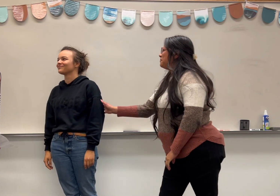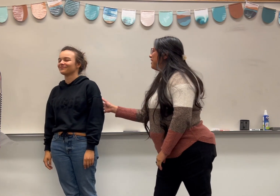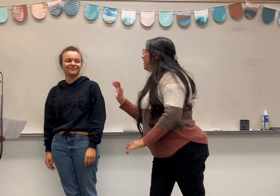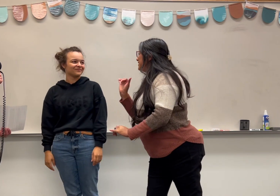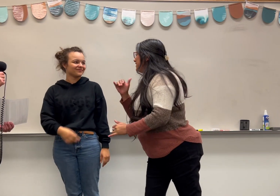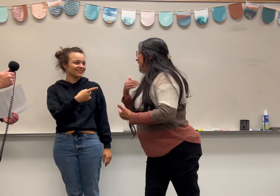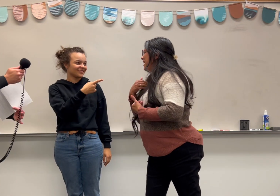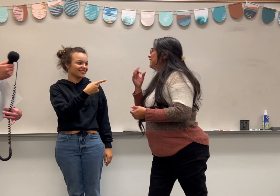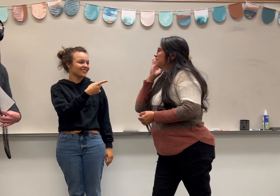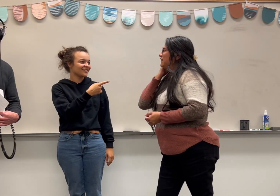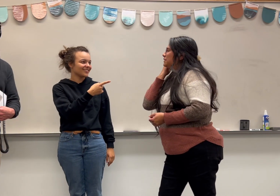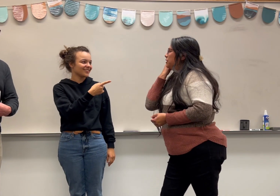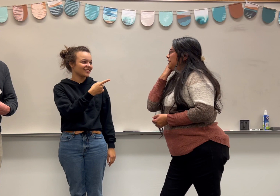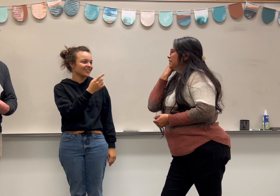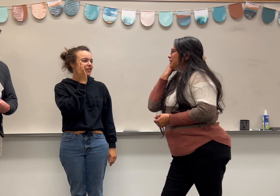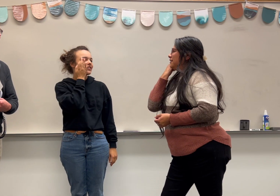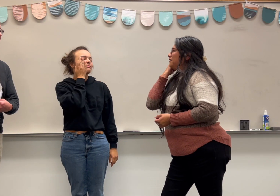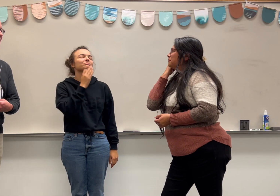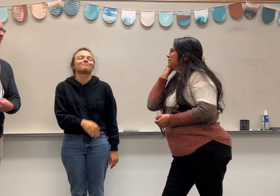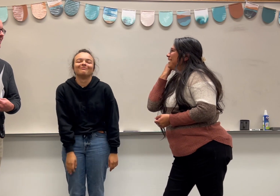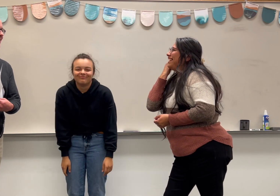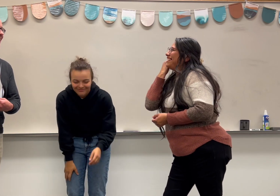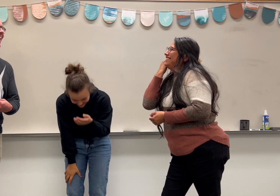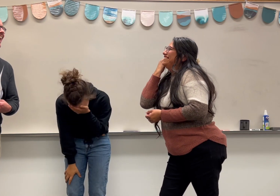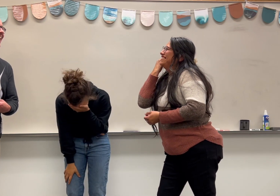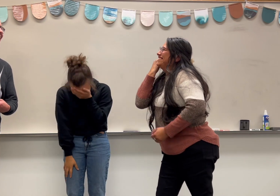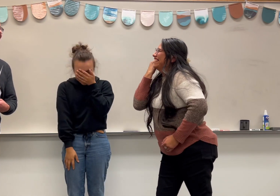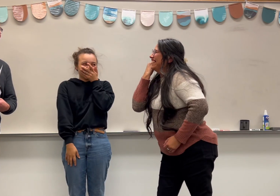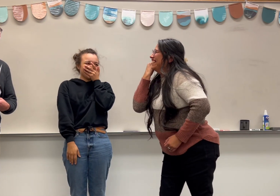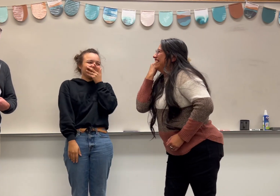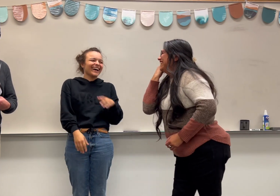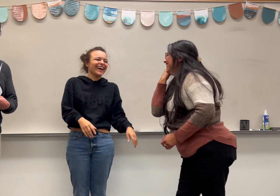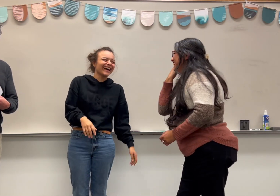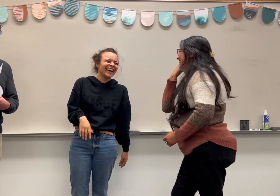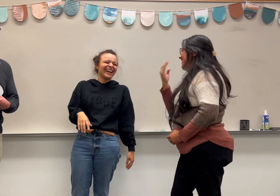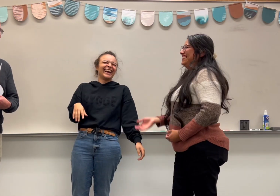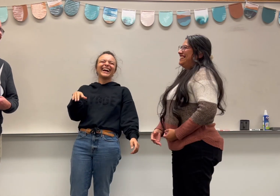interesting they also have Facebook where you're like signing a book on the side of your face